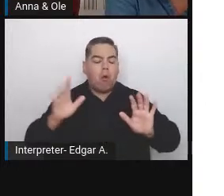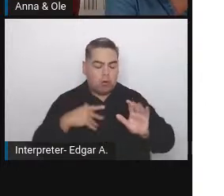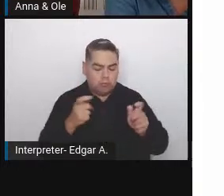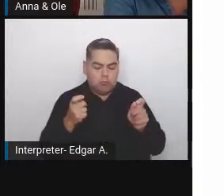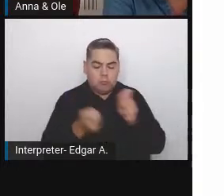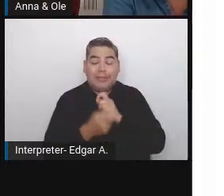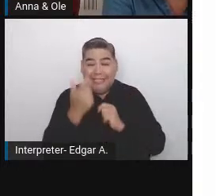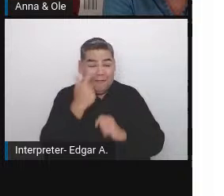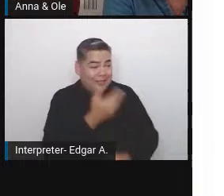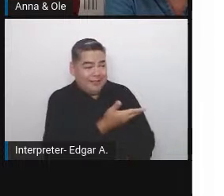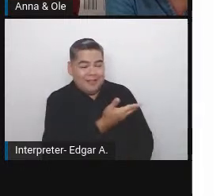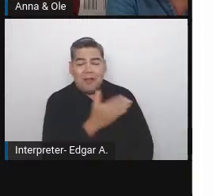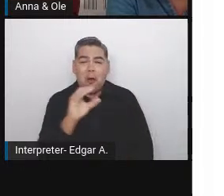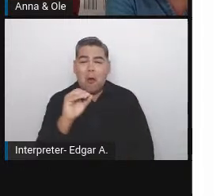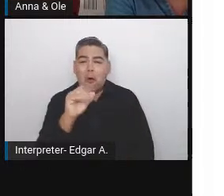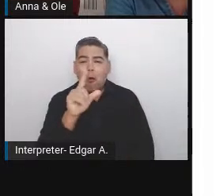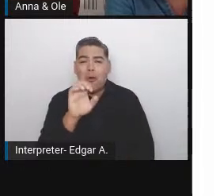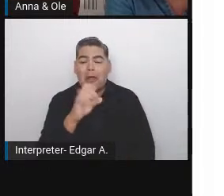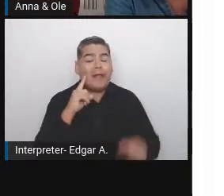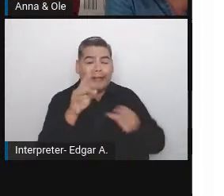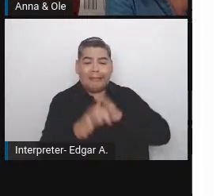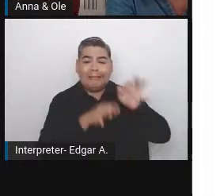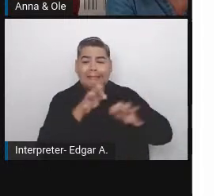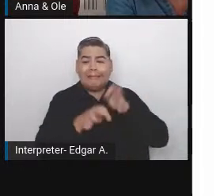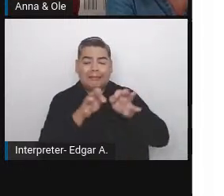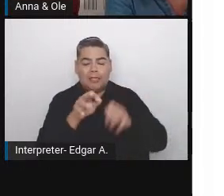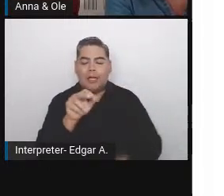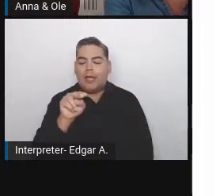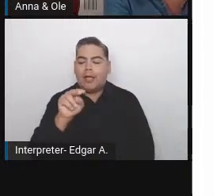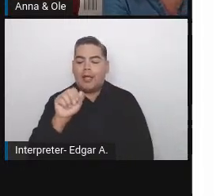What did we change in the design? What came to our attention?